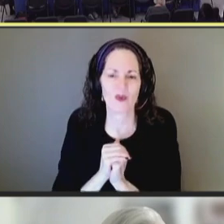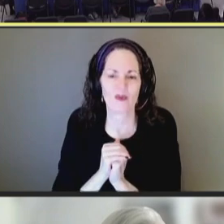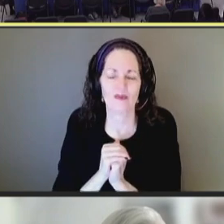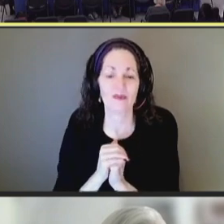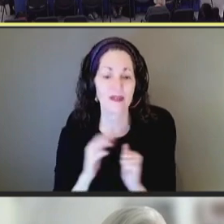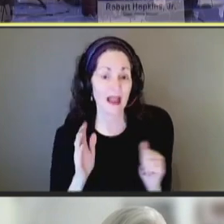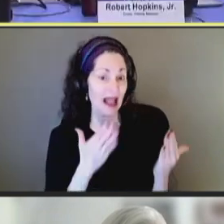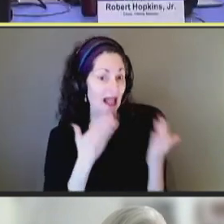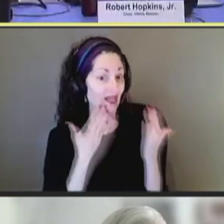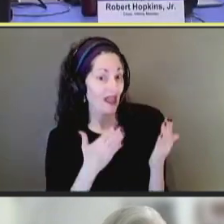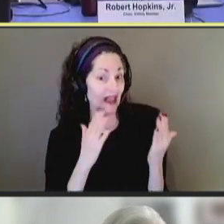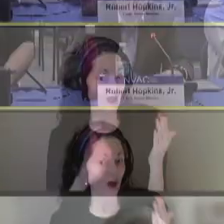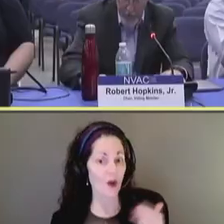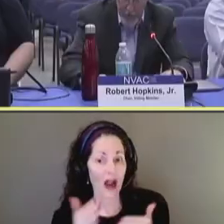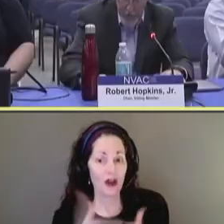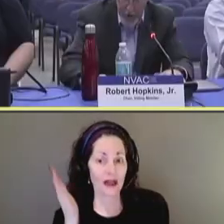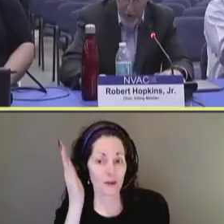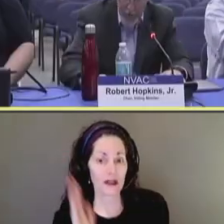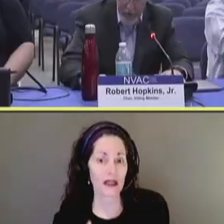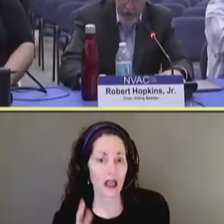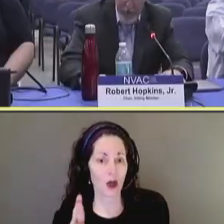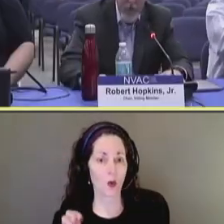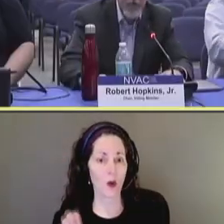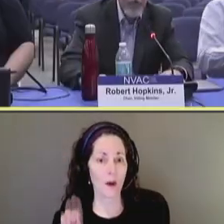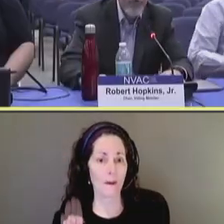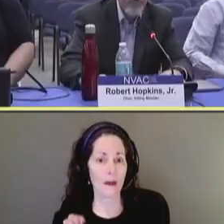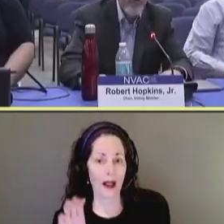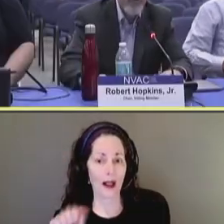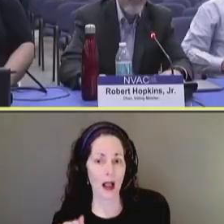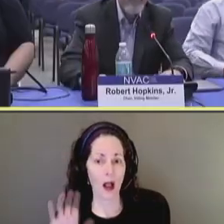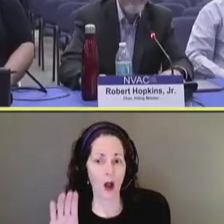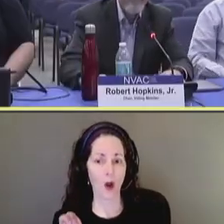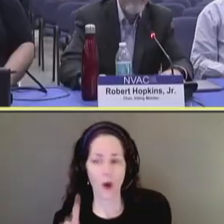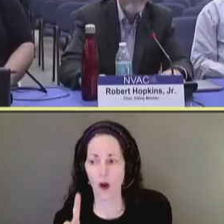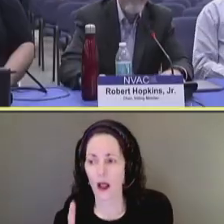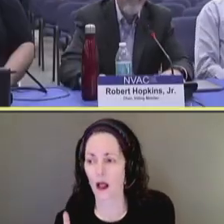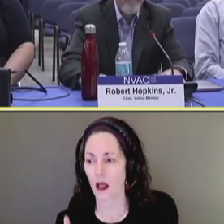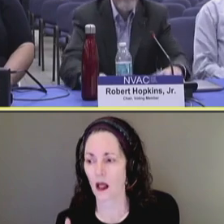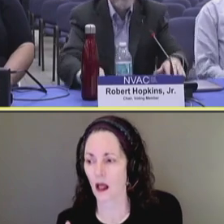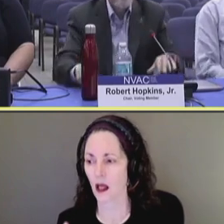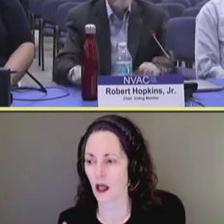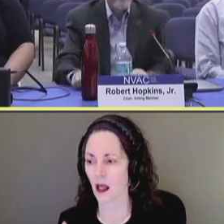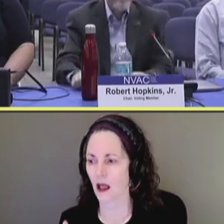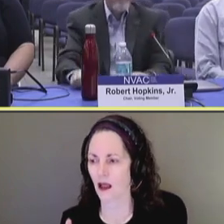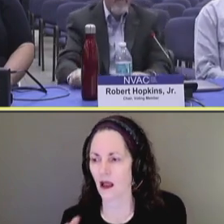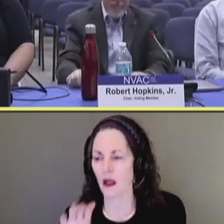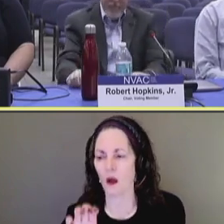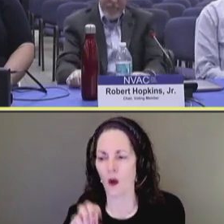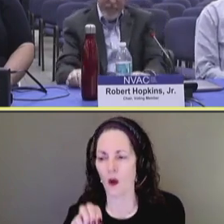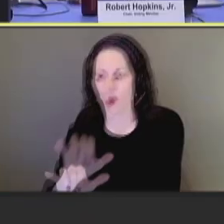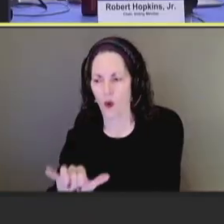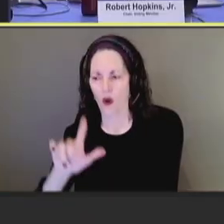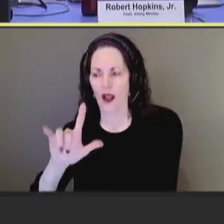is Rebecca Coyle from the American Immunization Registry Association.